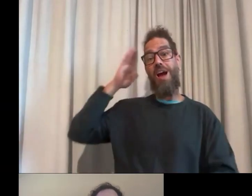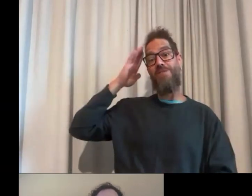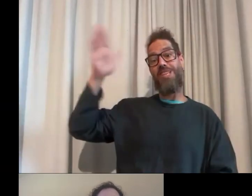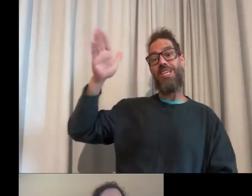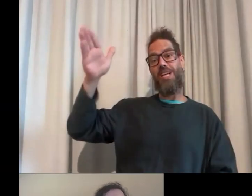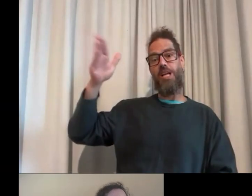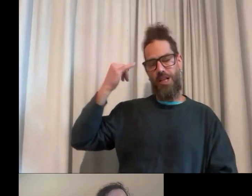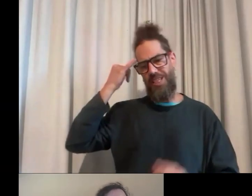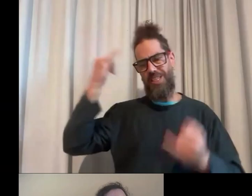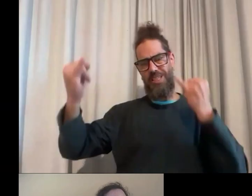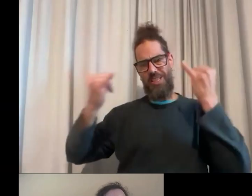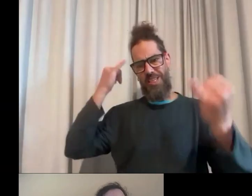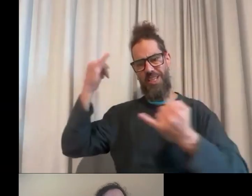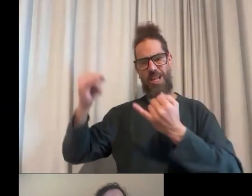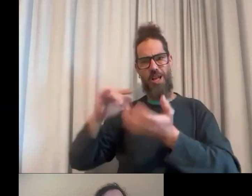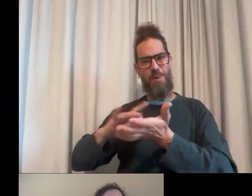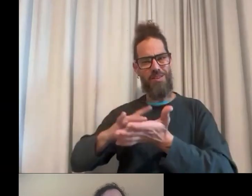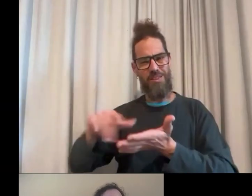So for future apps, that is apps that